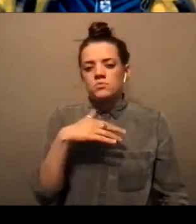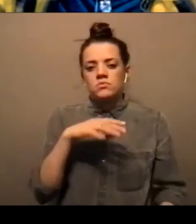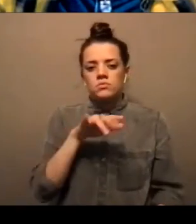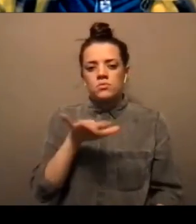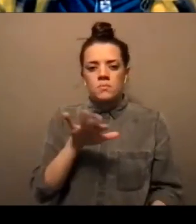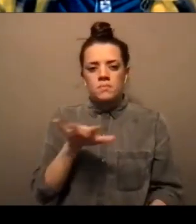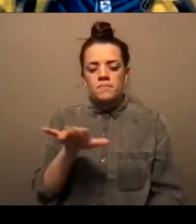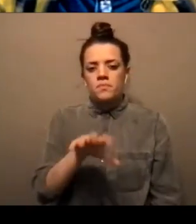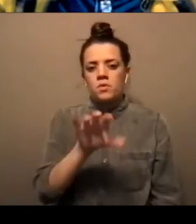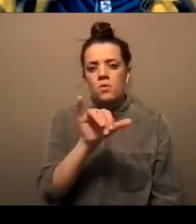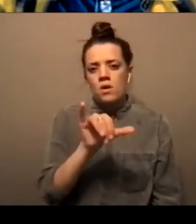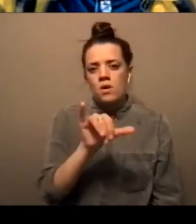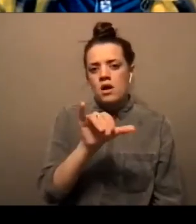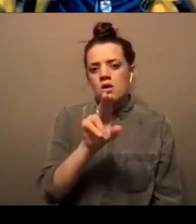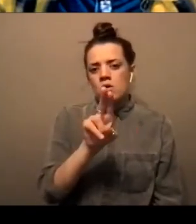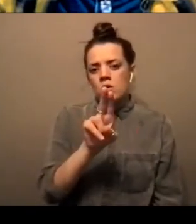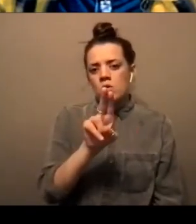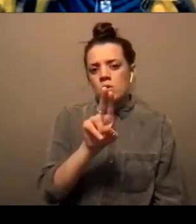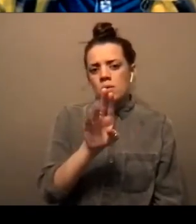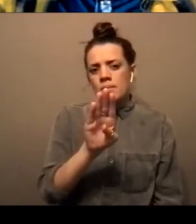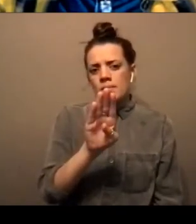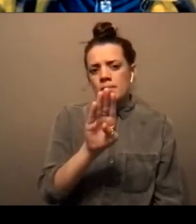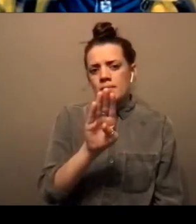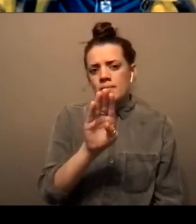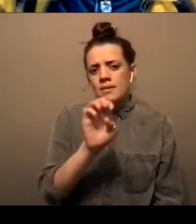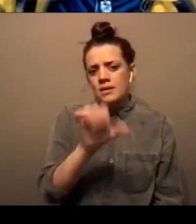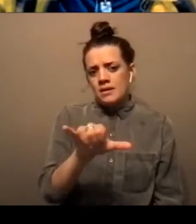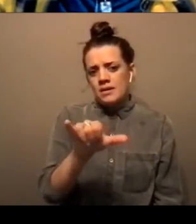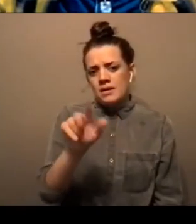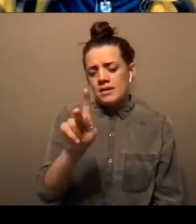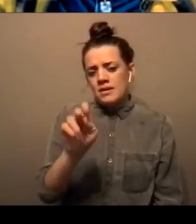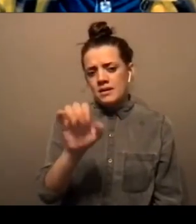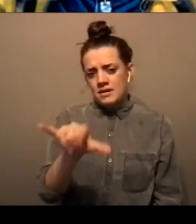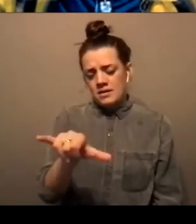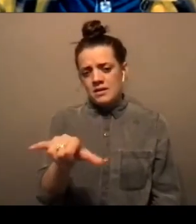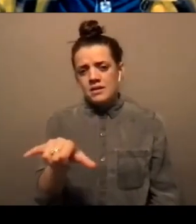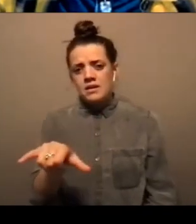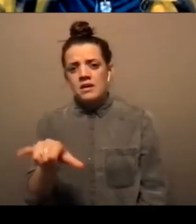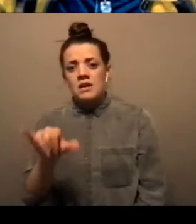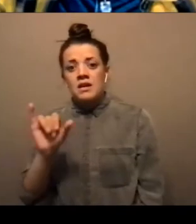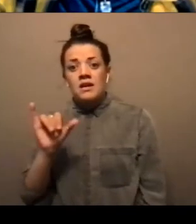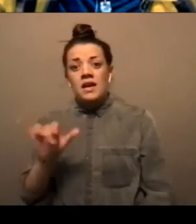which is a little hardware device that can fit on your key chain